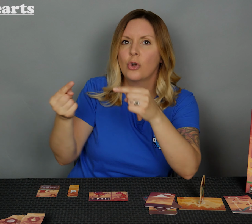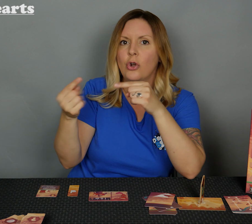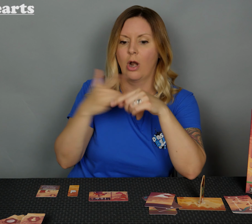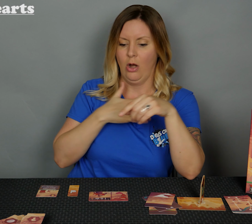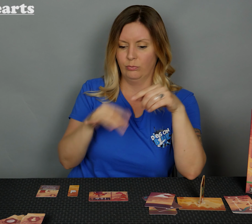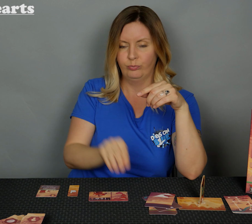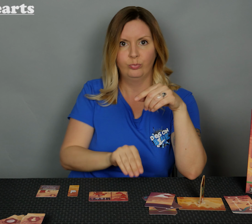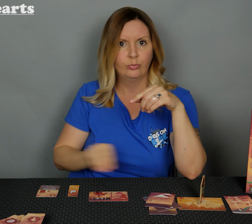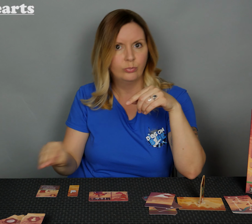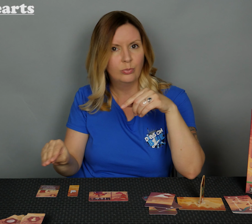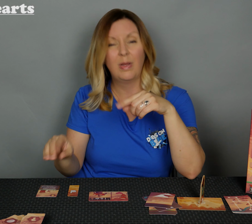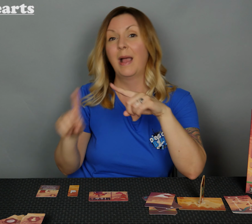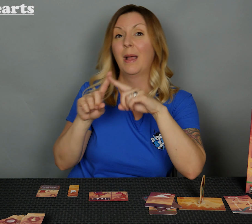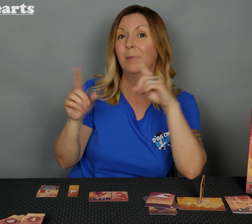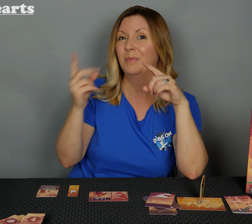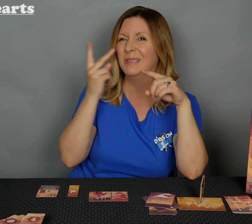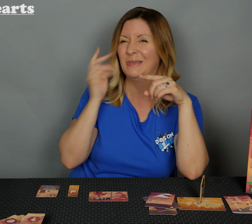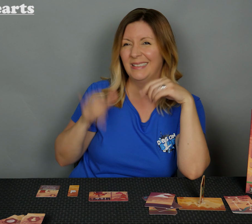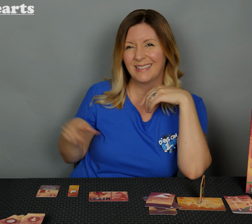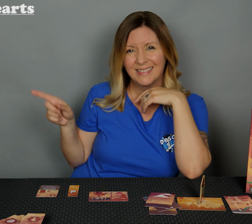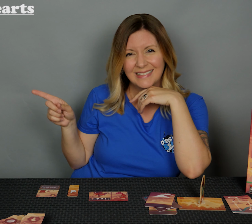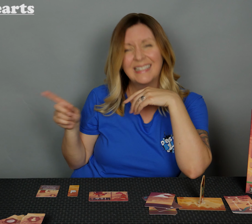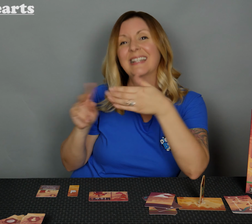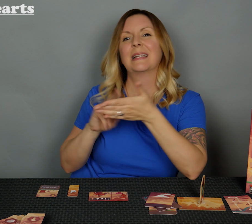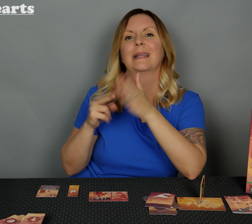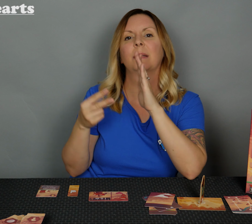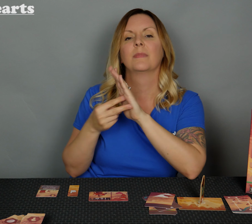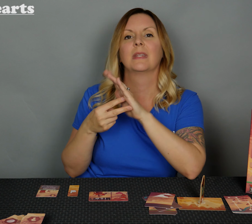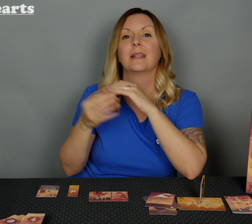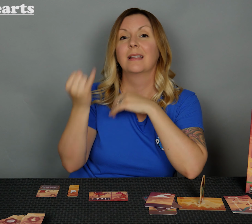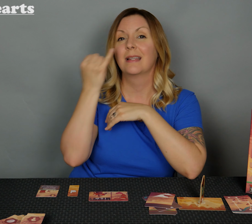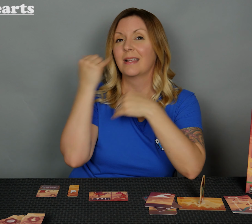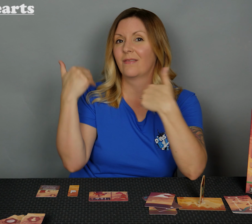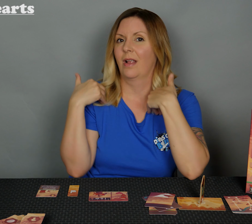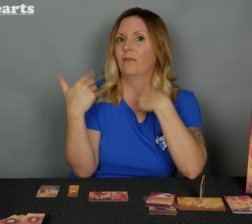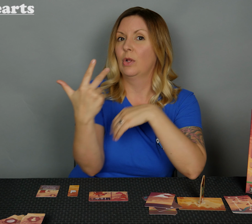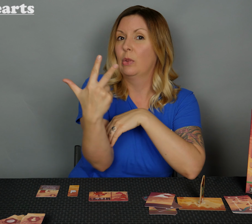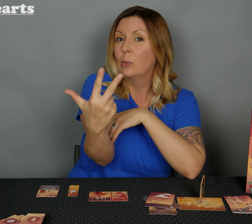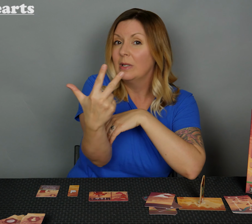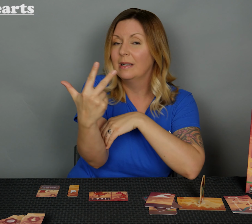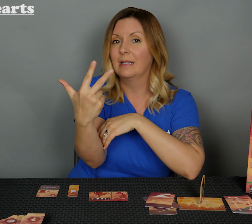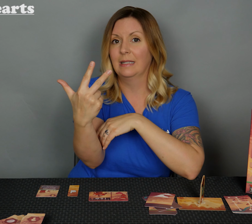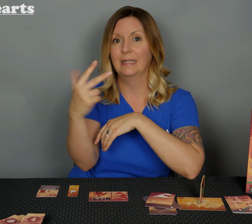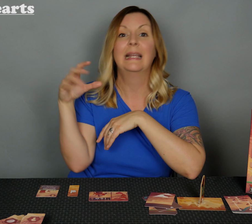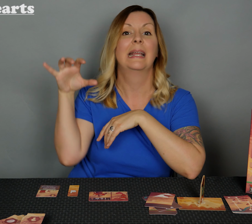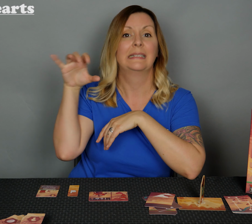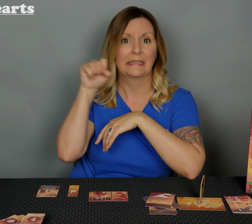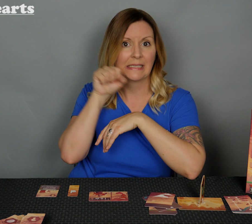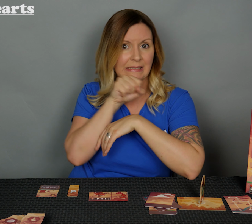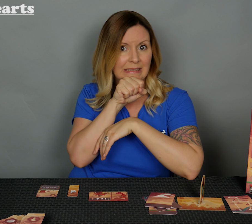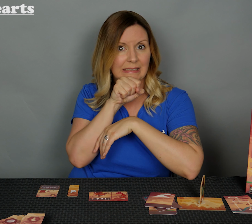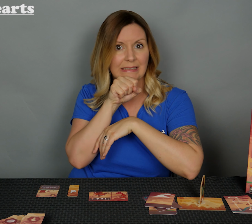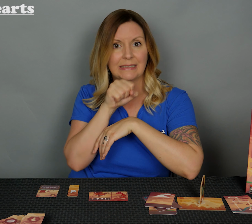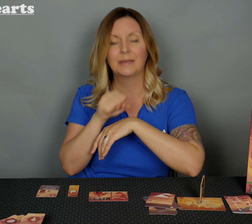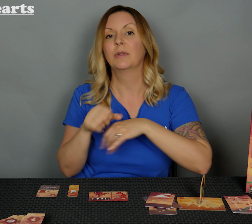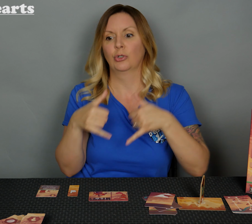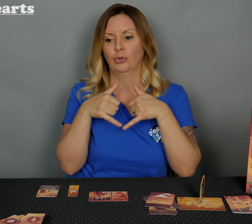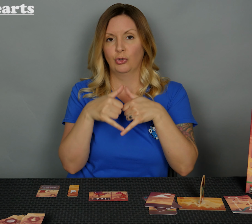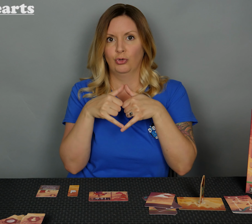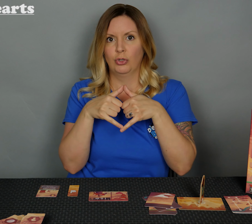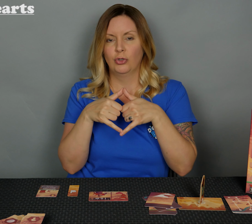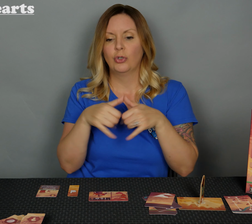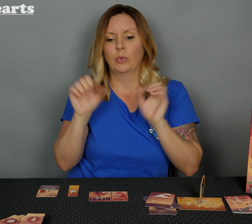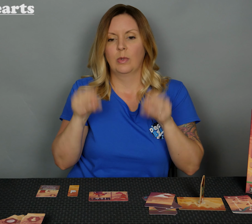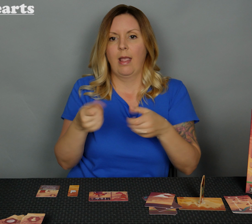But this information here means that you can exchange 3 carrots for 3 treasures.